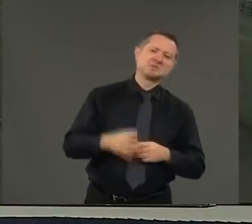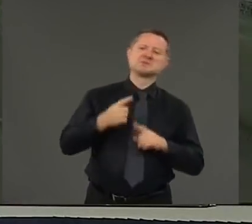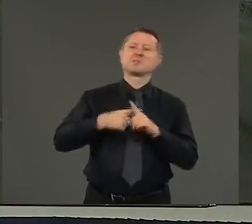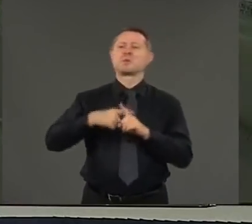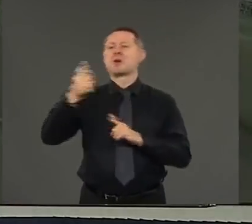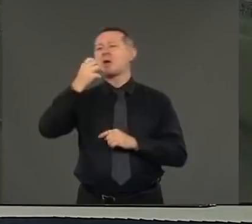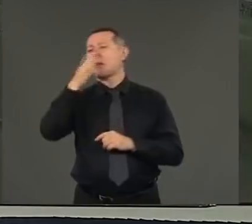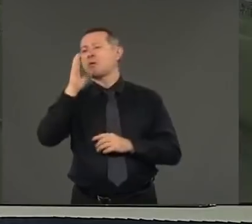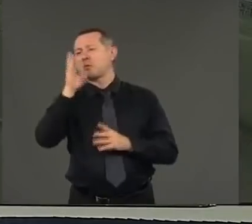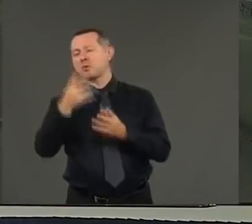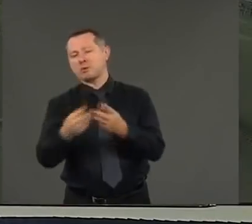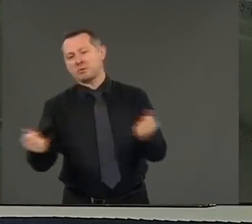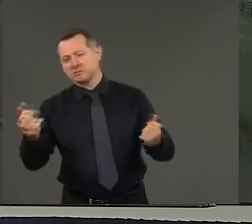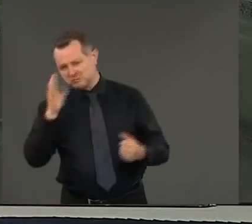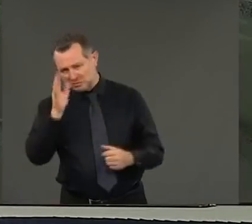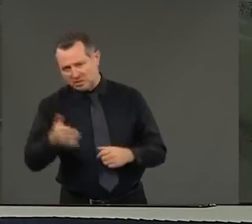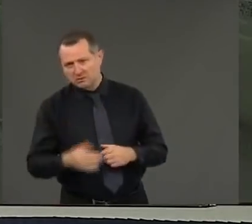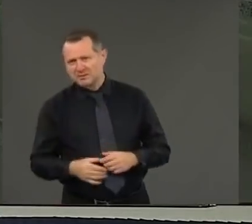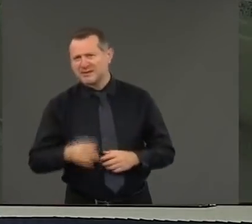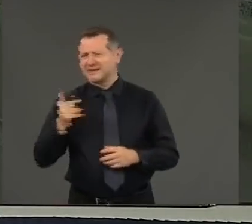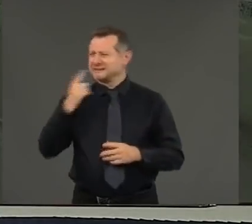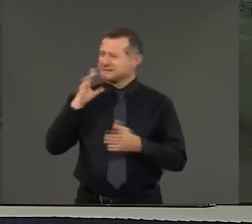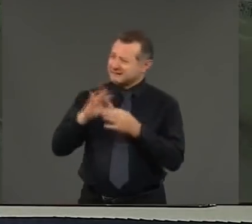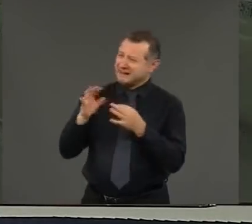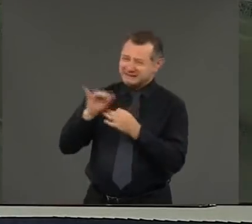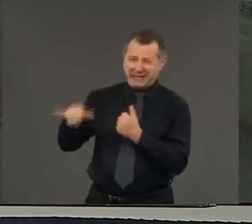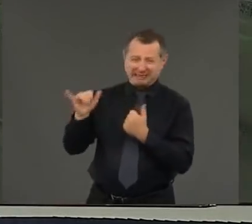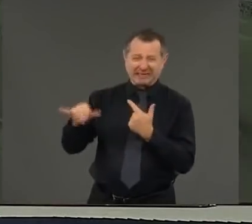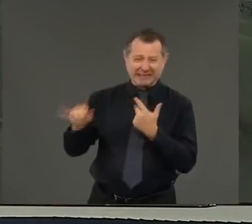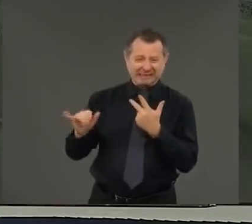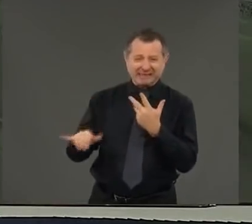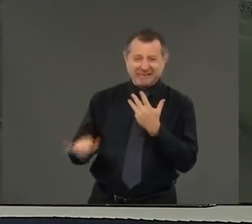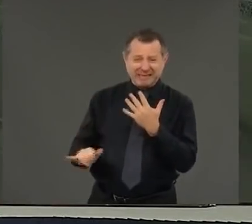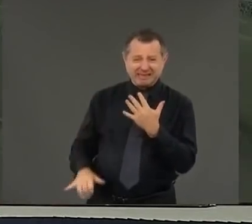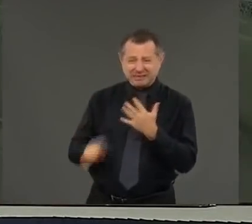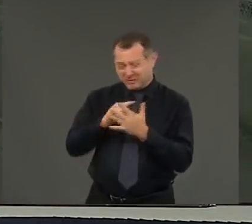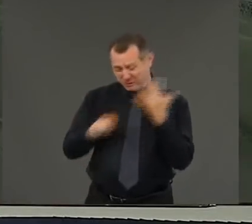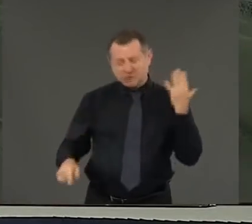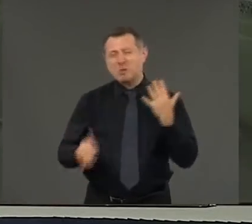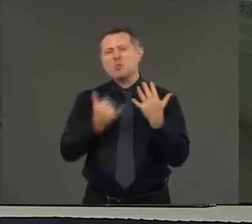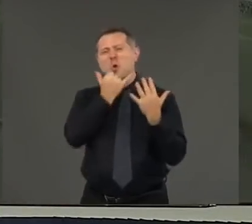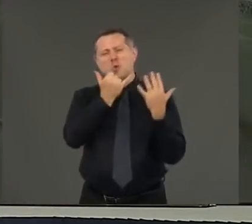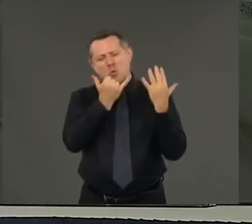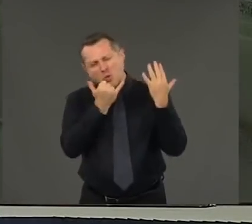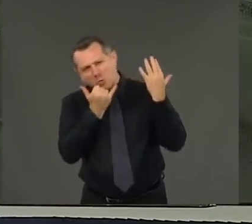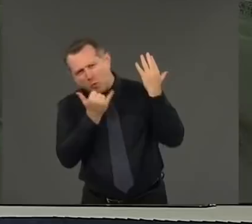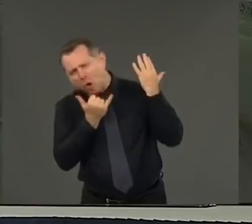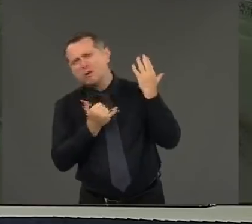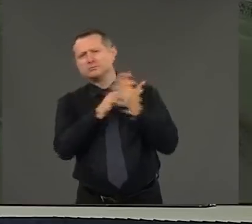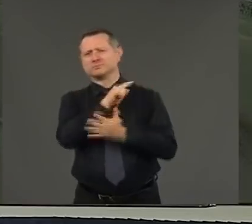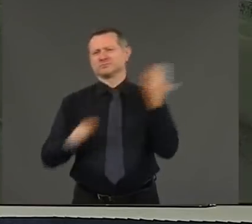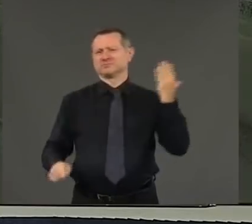WELL, IT'S JUST LIKE THE FLU. WELL, IT'S GOING TO BE GONE BY EASTER. IT'S GOING TO GET WARM AND THEN IT'S GOING TO DISAPPEAR LIKE A